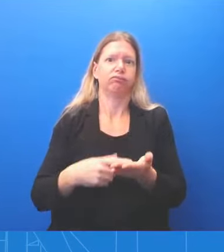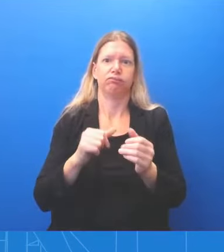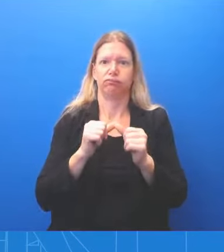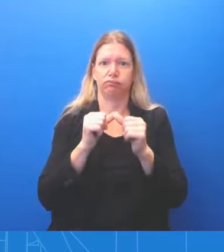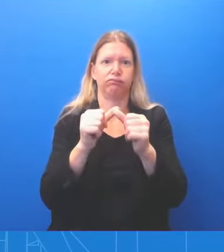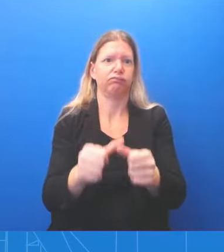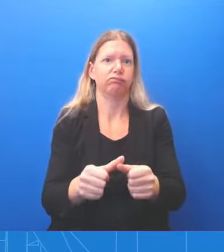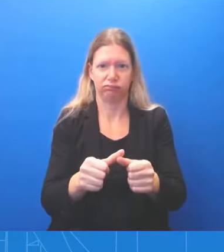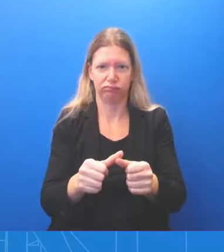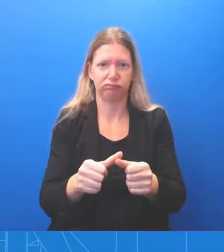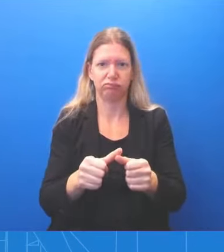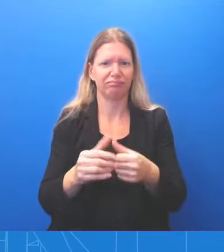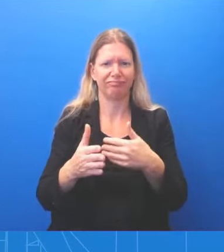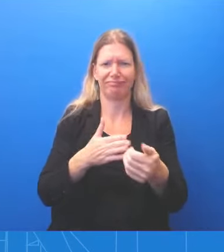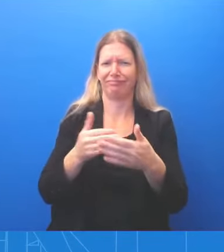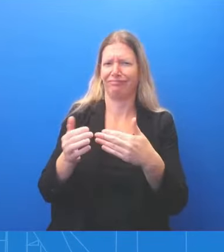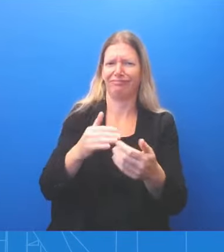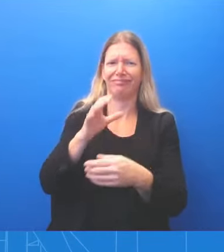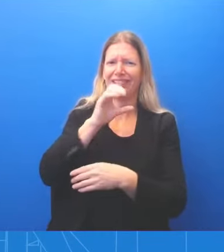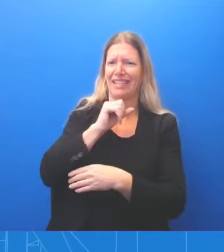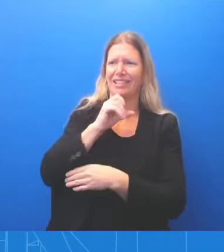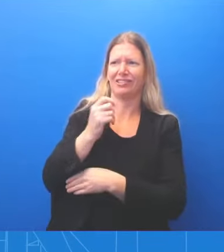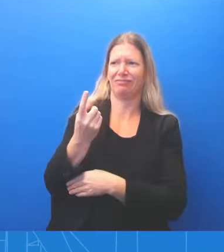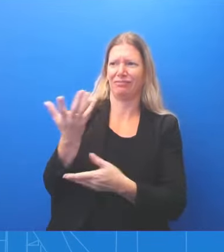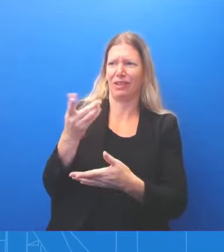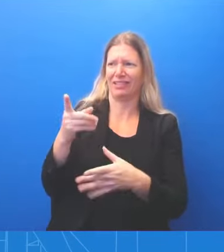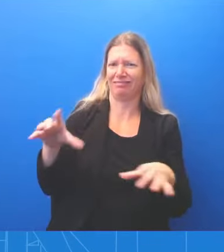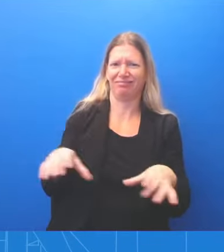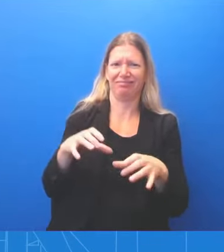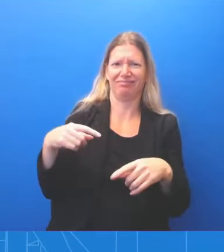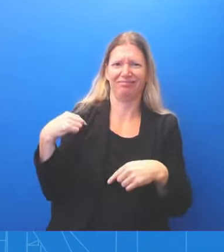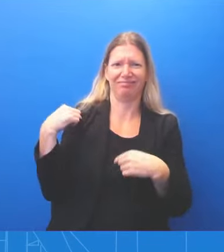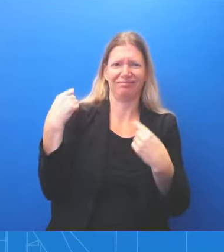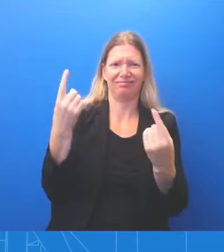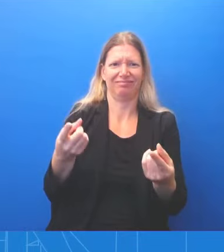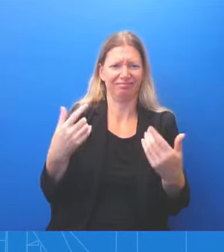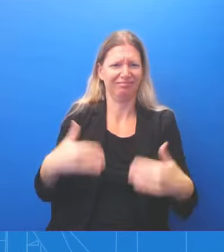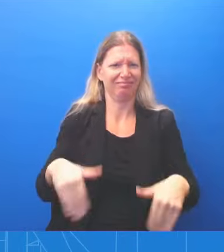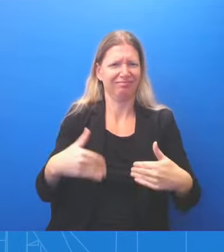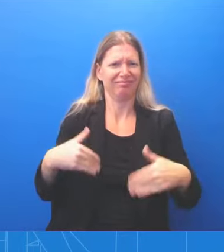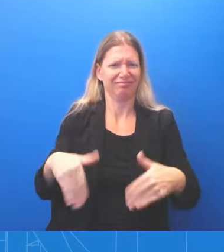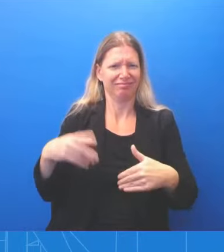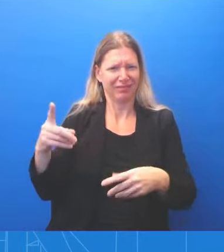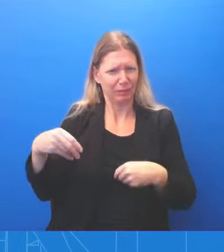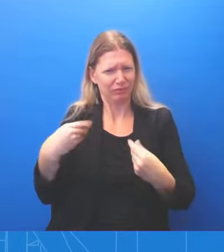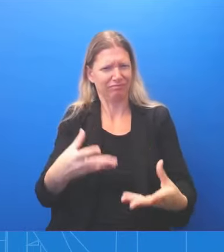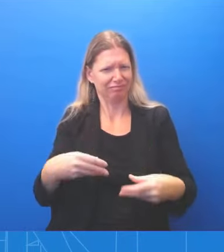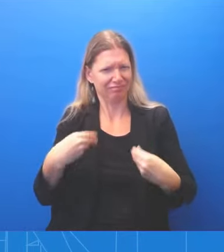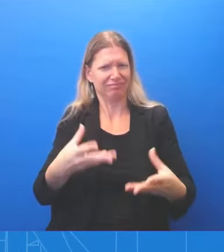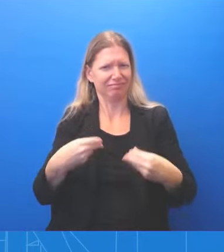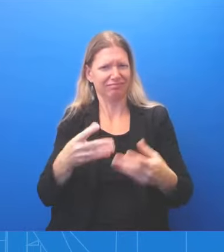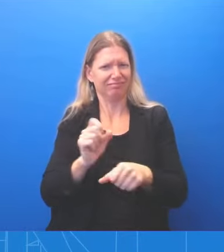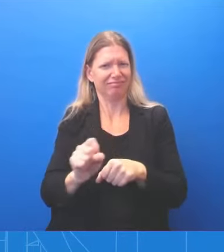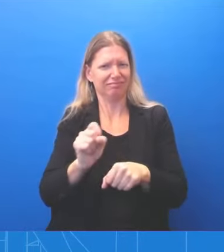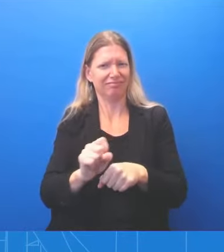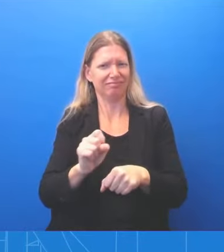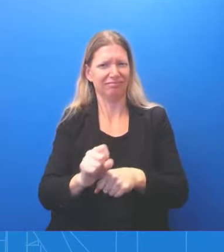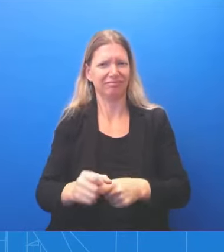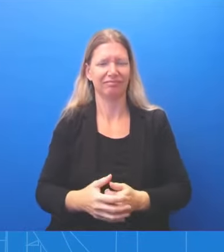and how he's been able to deliver. The Press: And the last question is -- the press pool spotted President walk into the Oval Office with his personal physician, Dr. O'Connor, a few minutes ago.